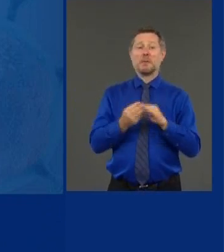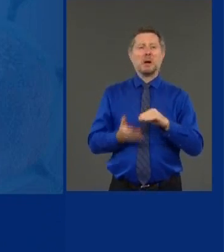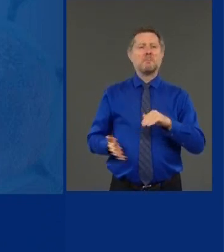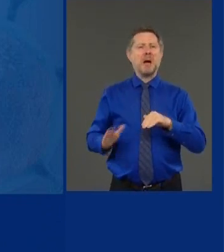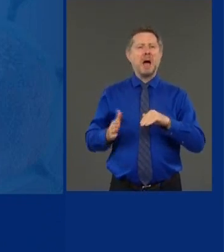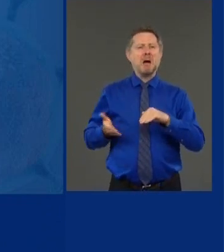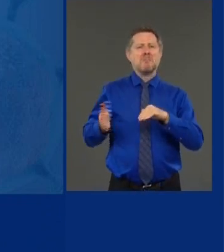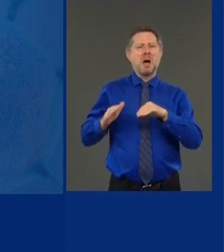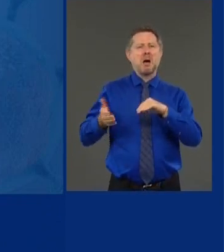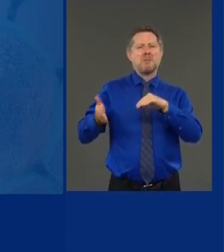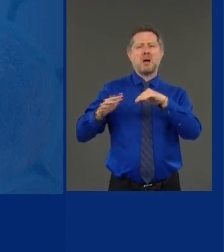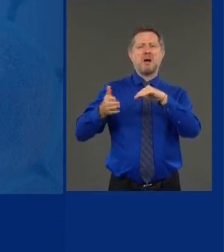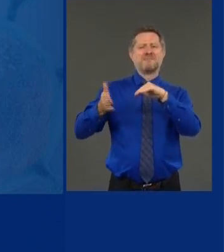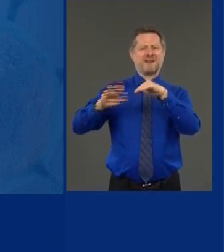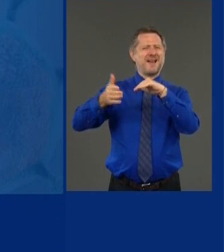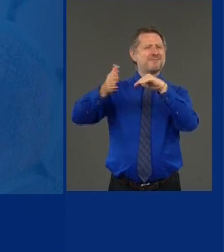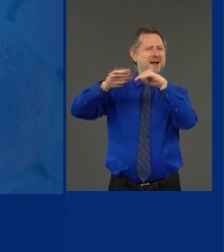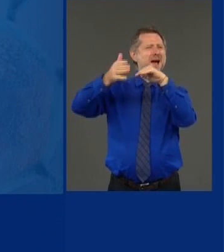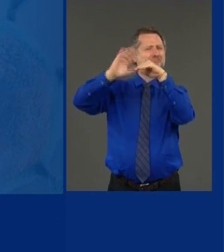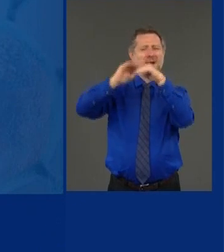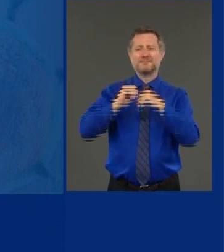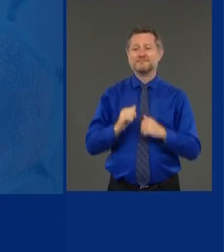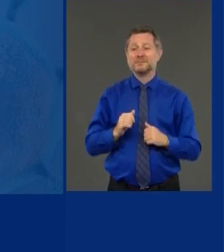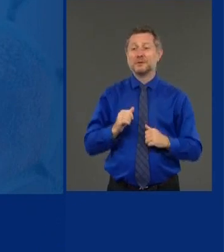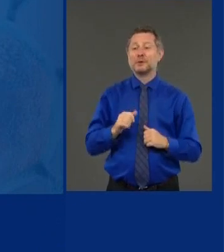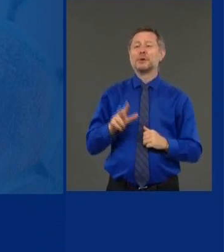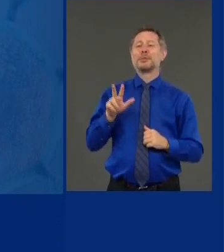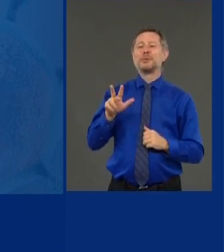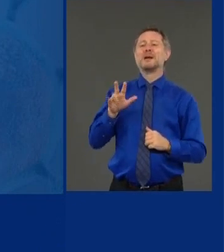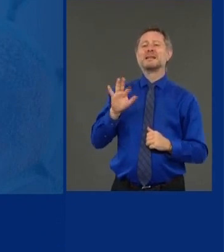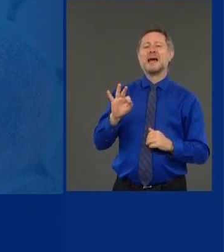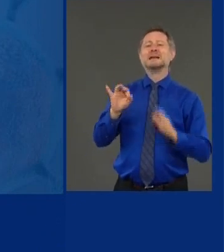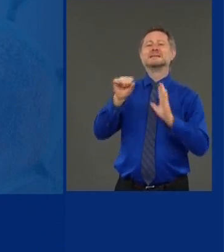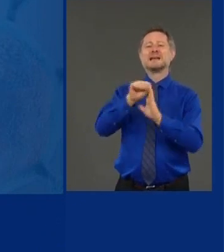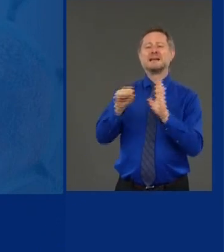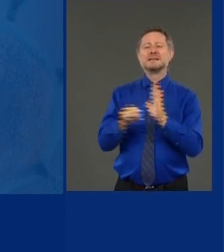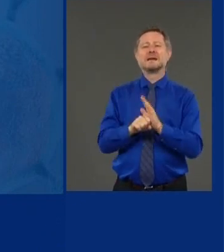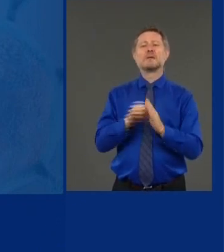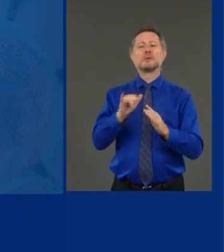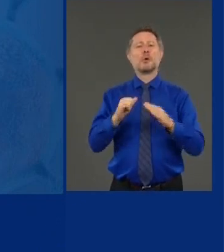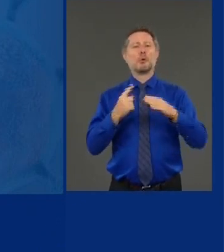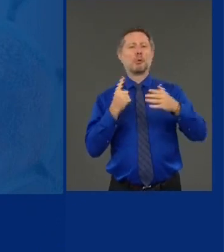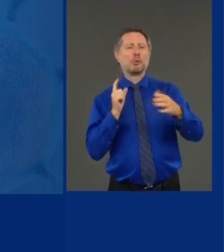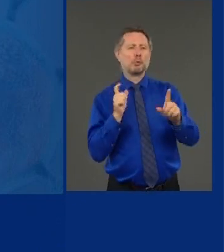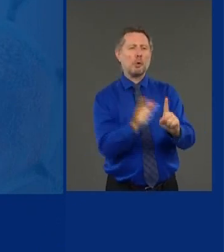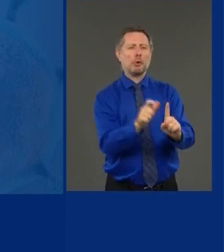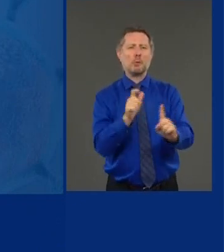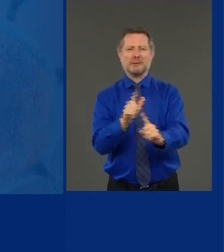THE COUNTRY. LOOK AT THOSE INCREASES.